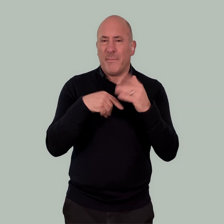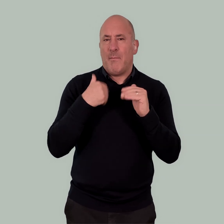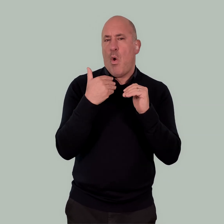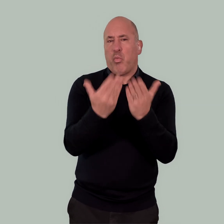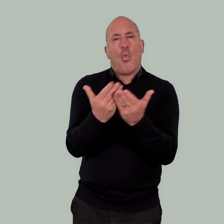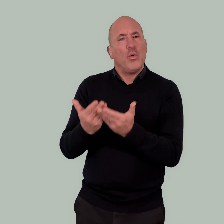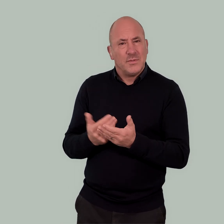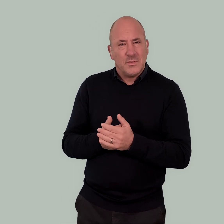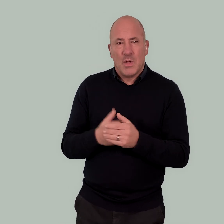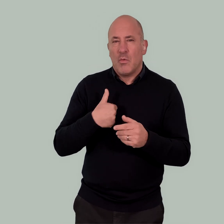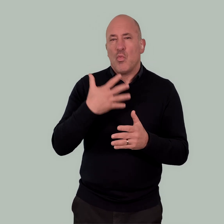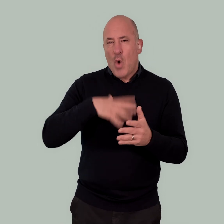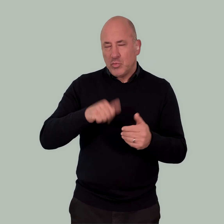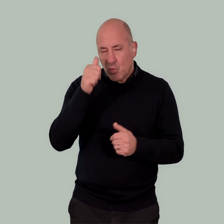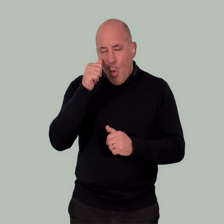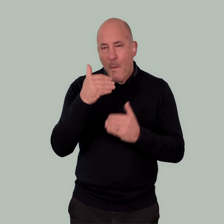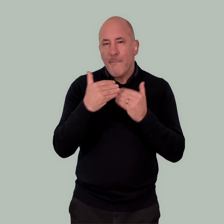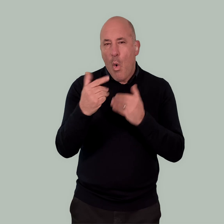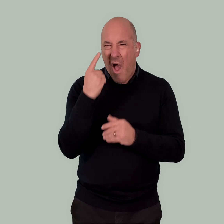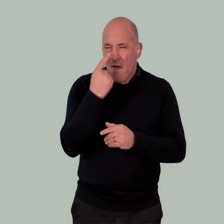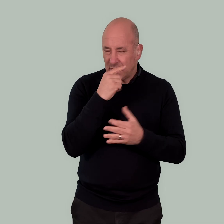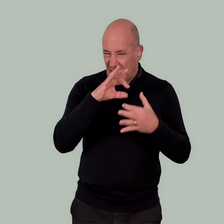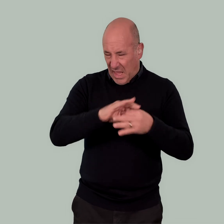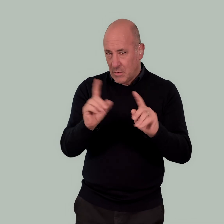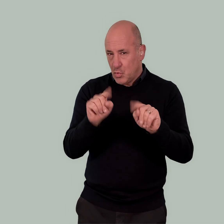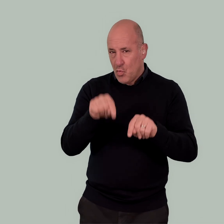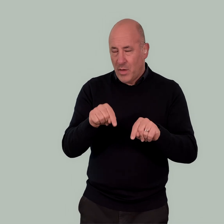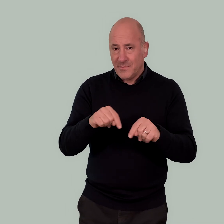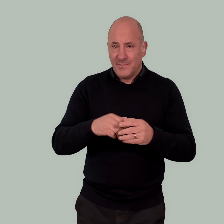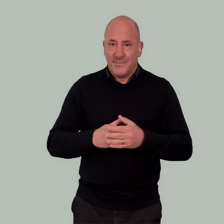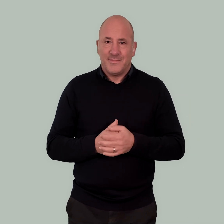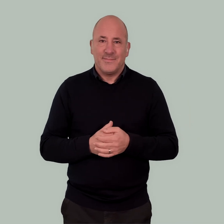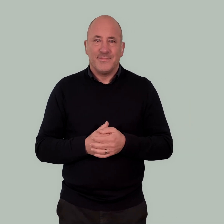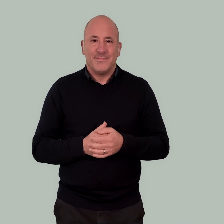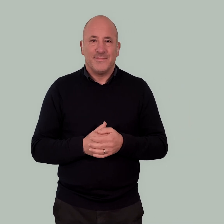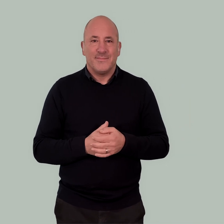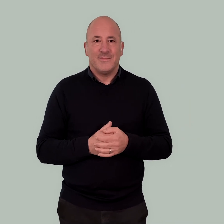in the award of PIP, the Review is particularly interested in evidence relating to: